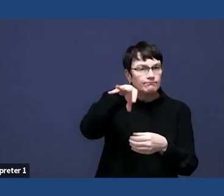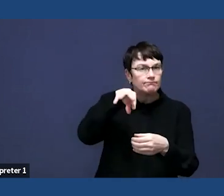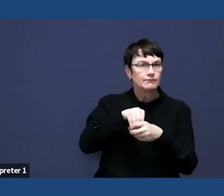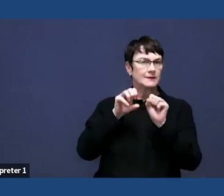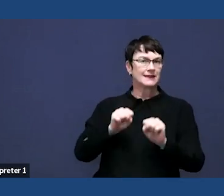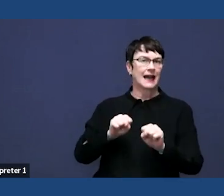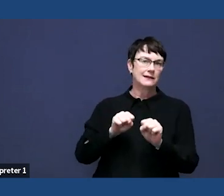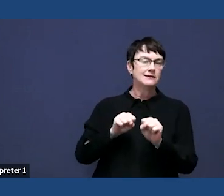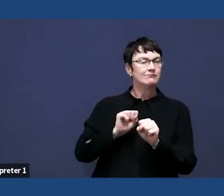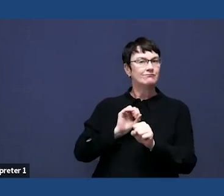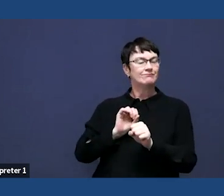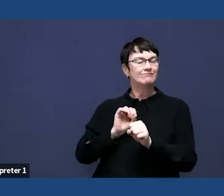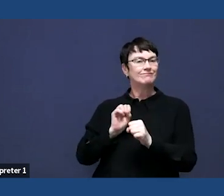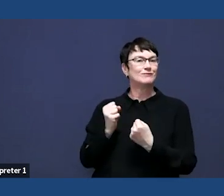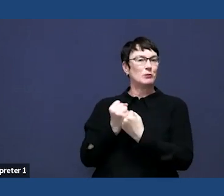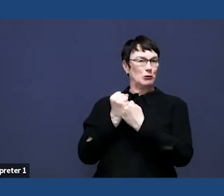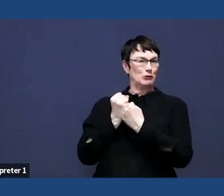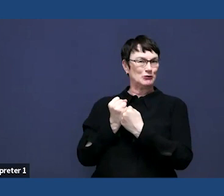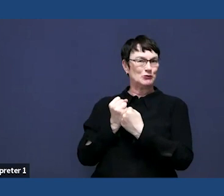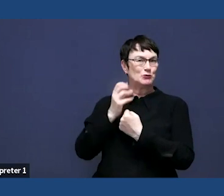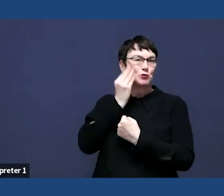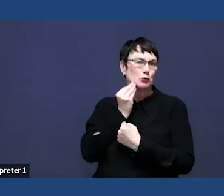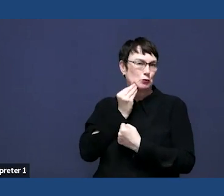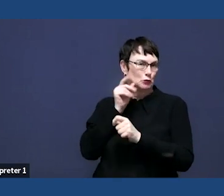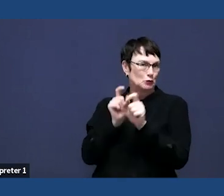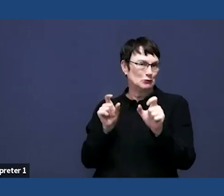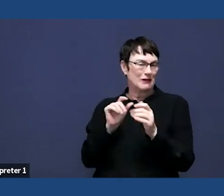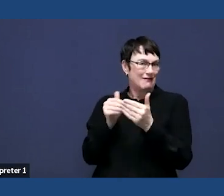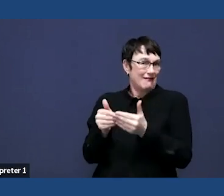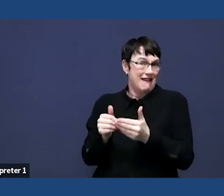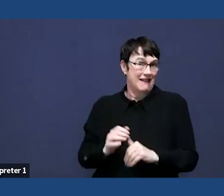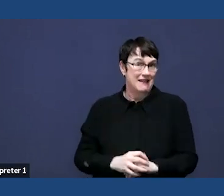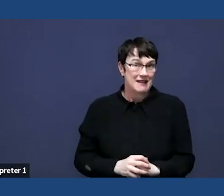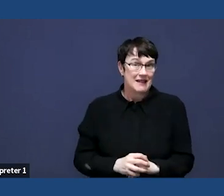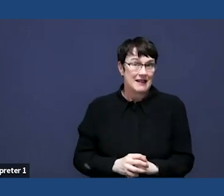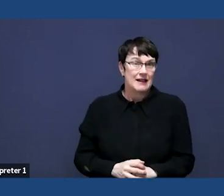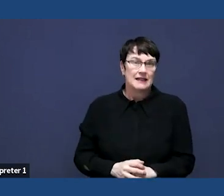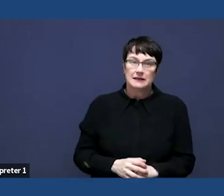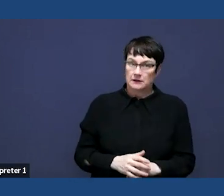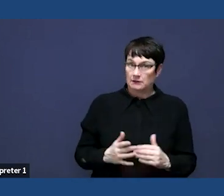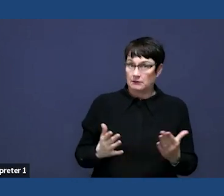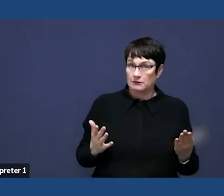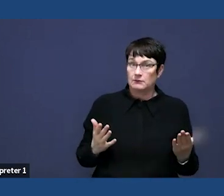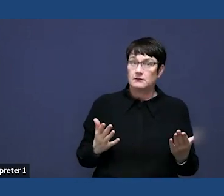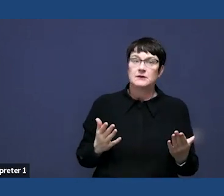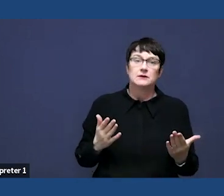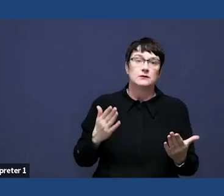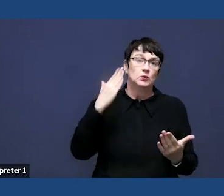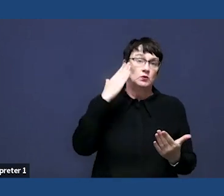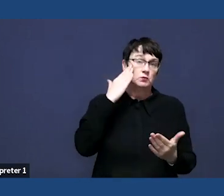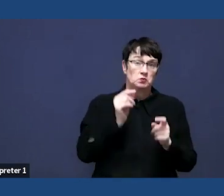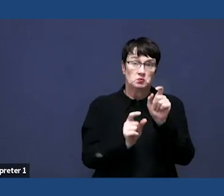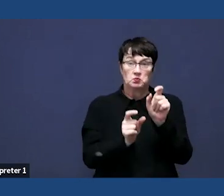And that, I guess, in Europe already 20% of the workers are over age 55.